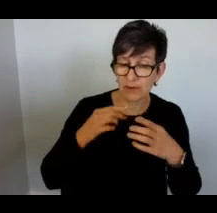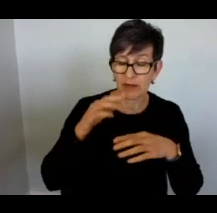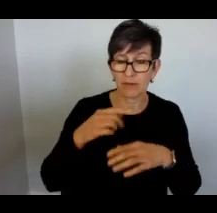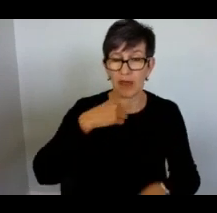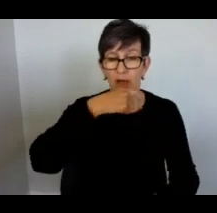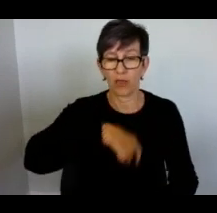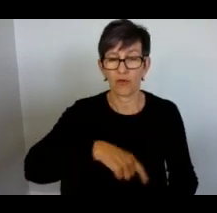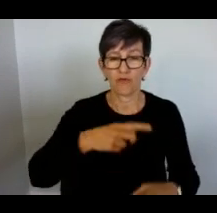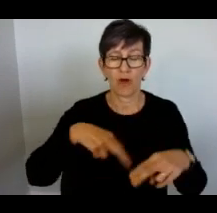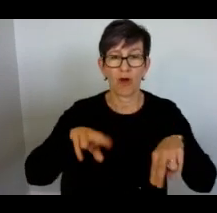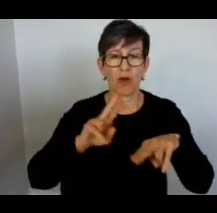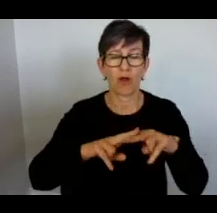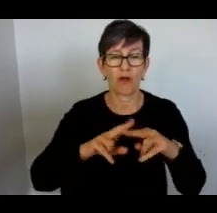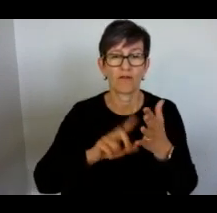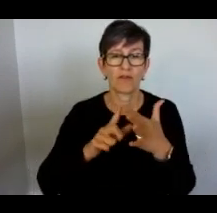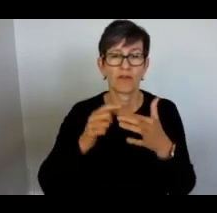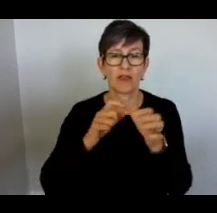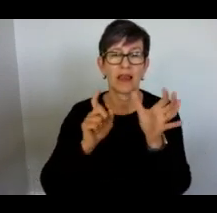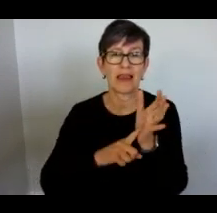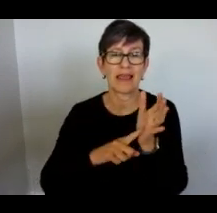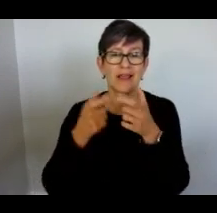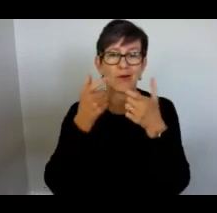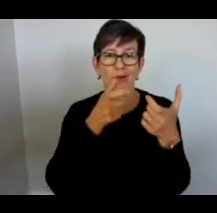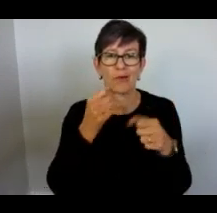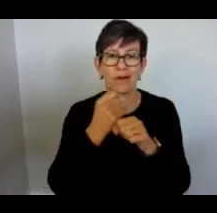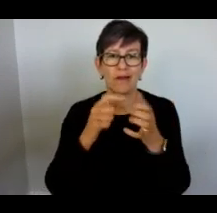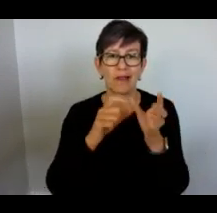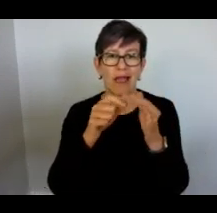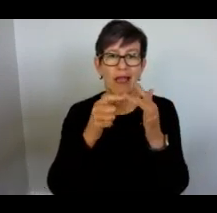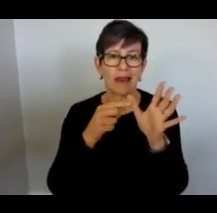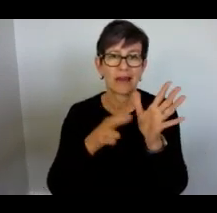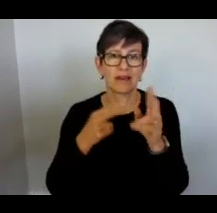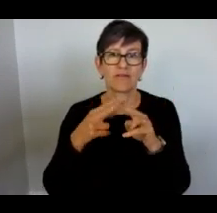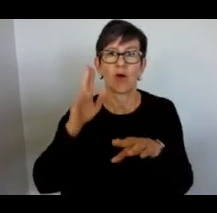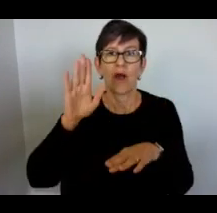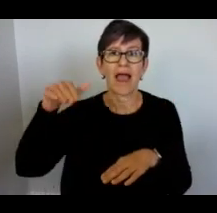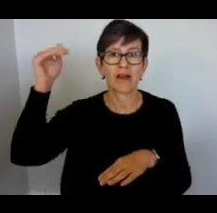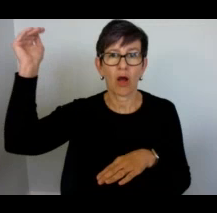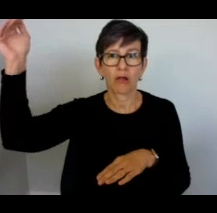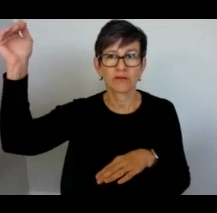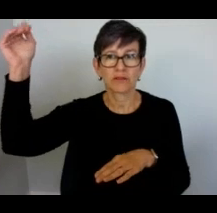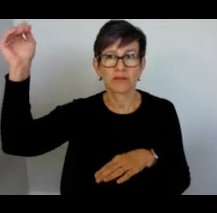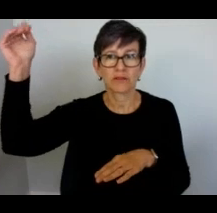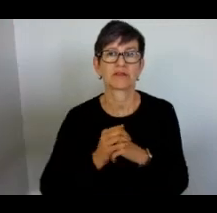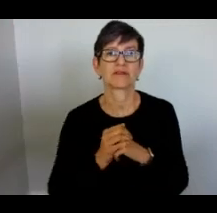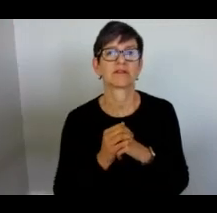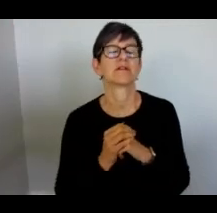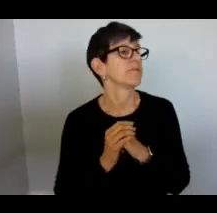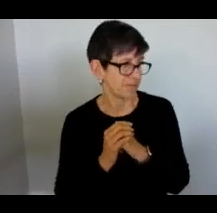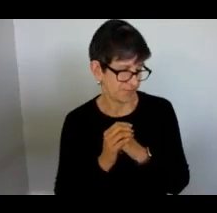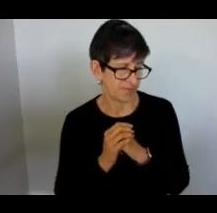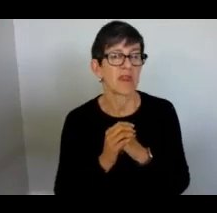guardians for adults? MARK: Yeah, sure. So in relation to - particularly relevant to